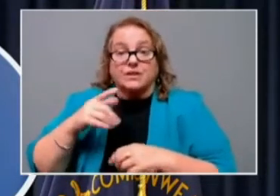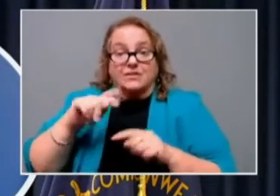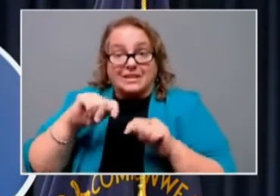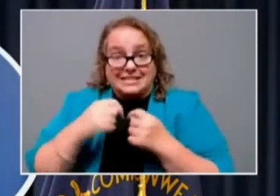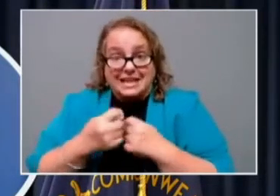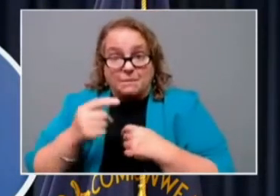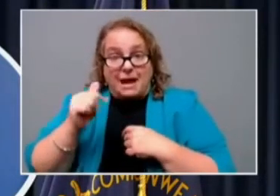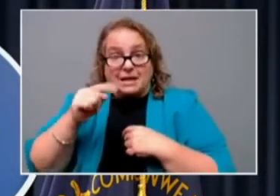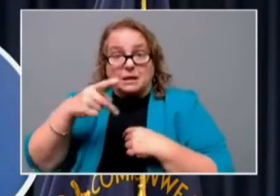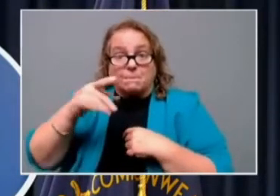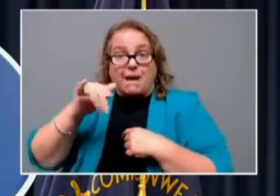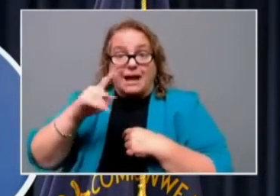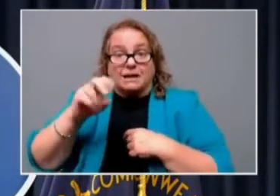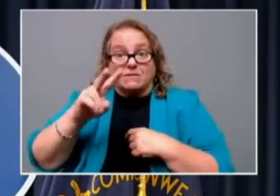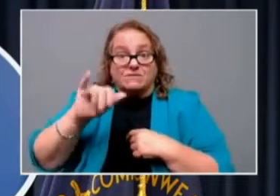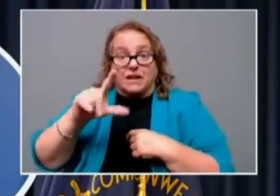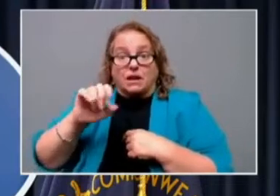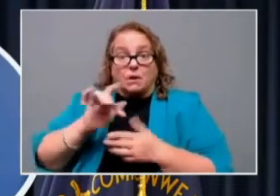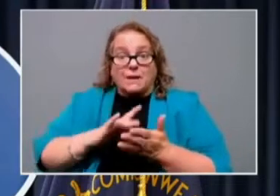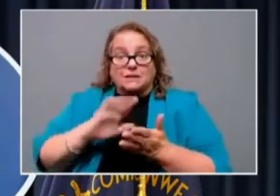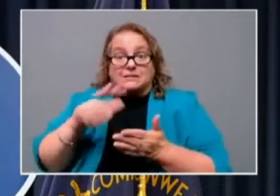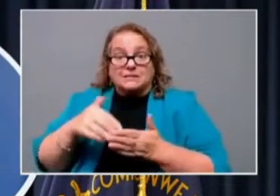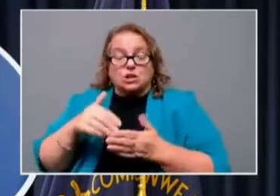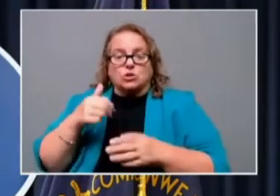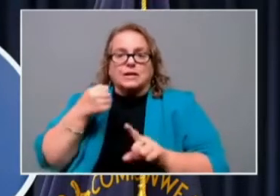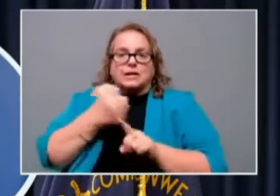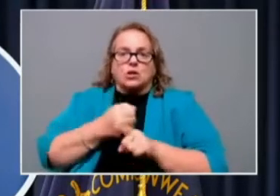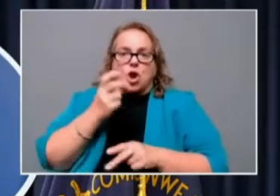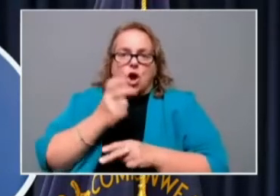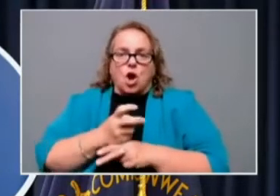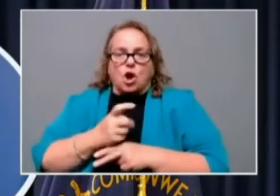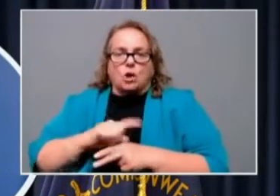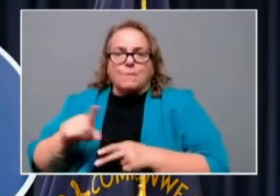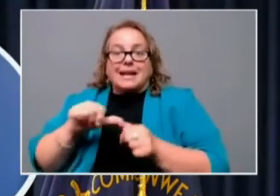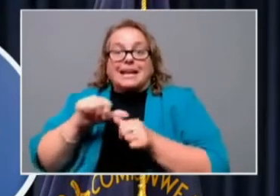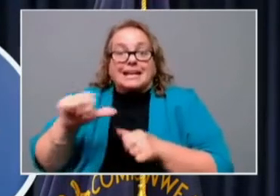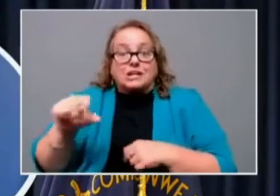Center has been hit hard but continues to fight for Kentucky ins. The virus is